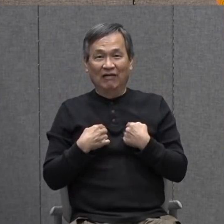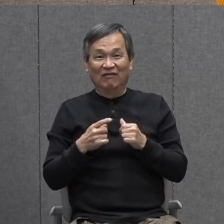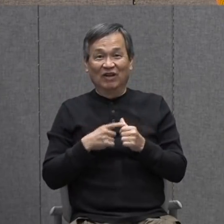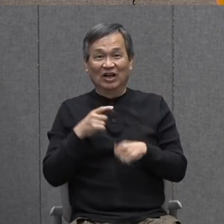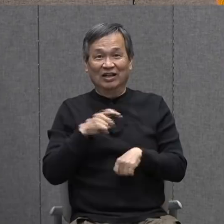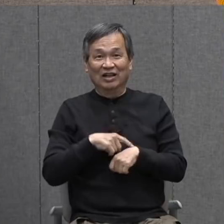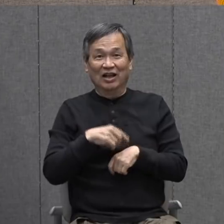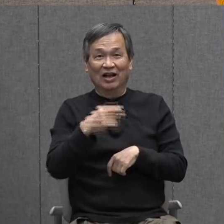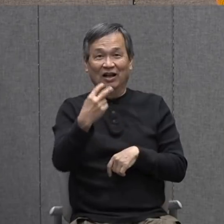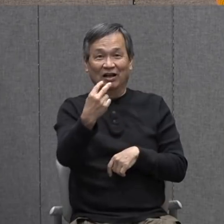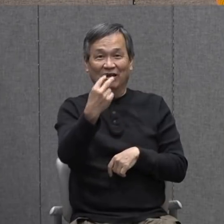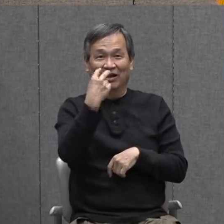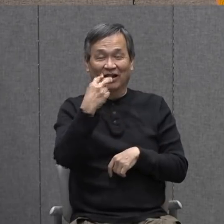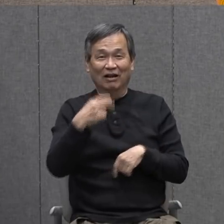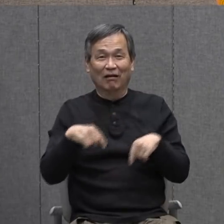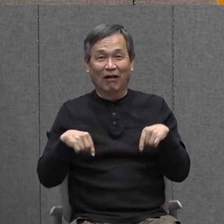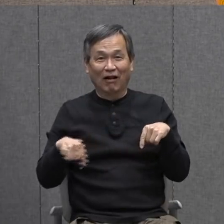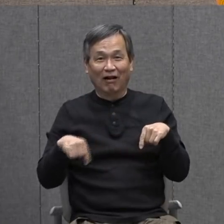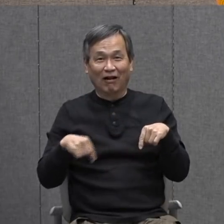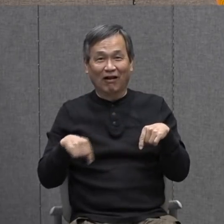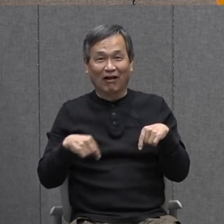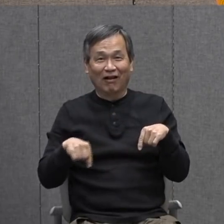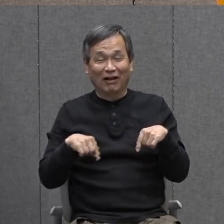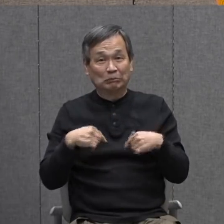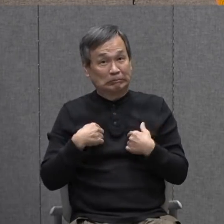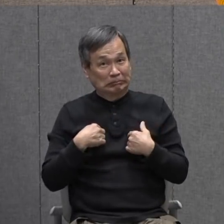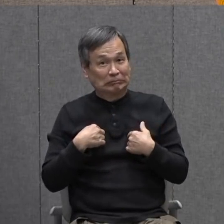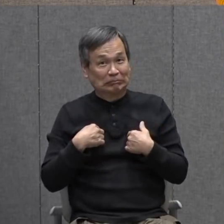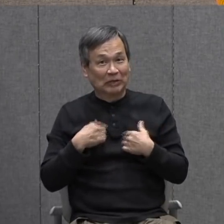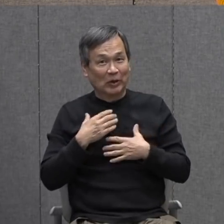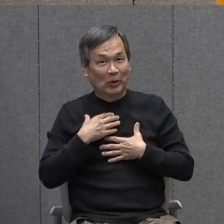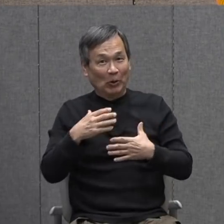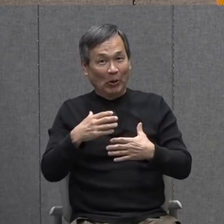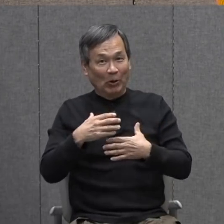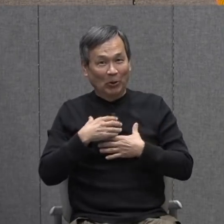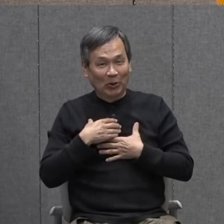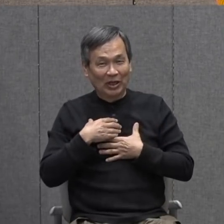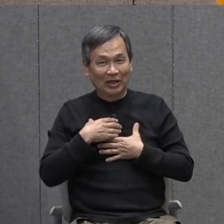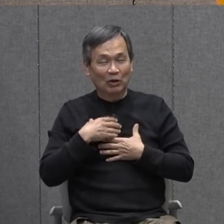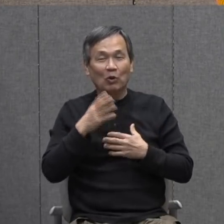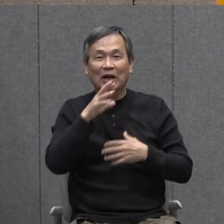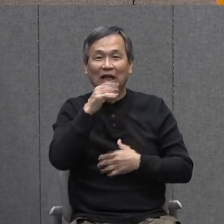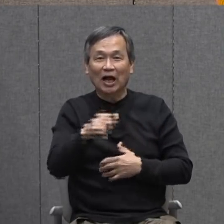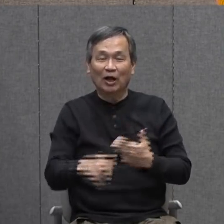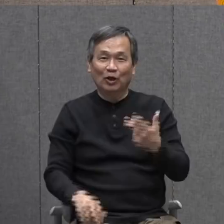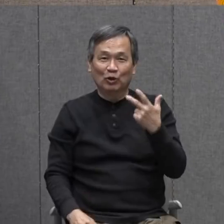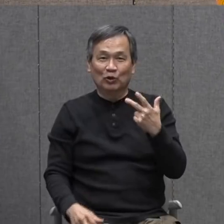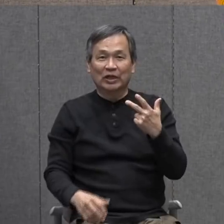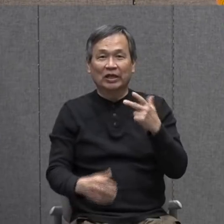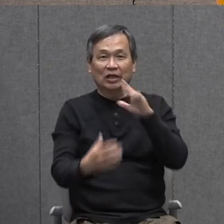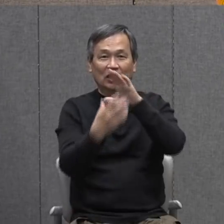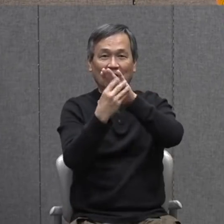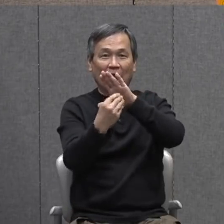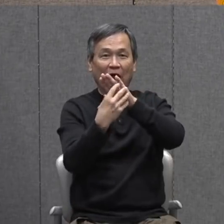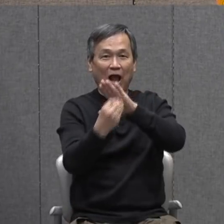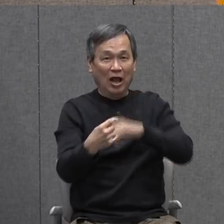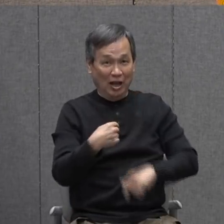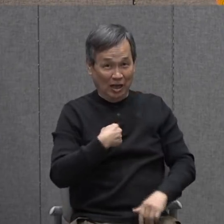so we're all doing something new together today. So if you'll take three deep breaths with me, that'll give our friends enough time